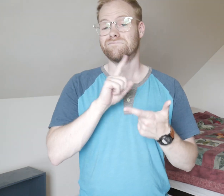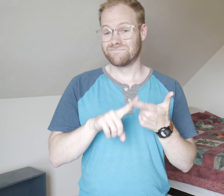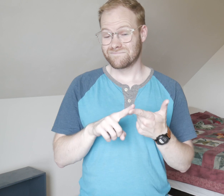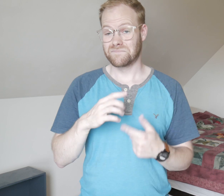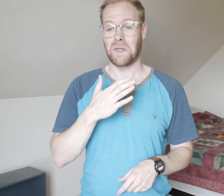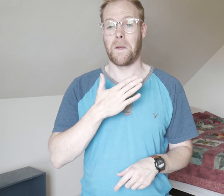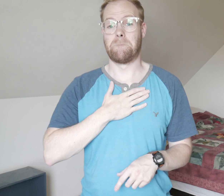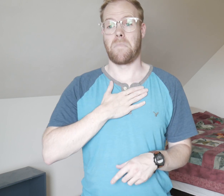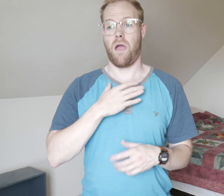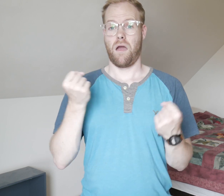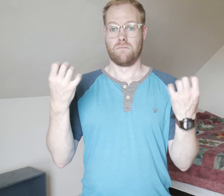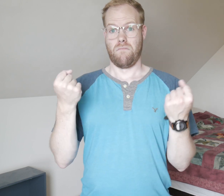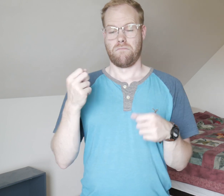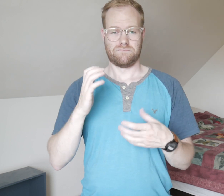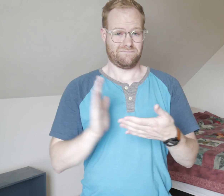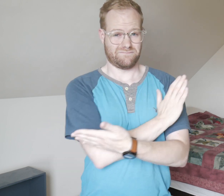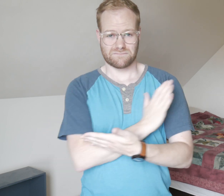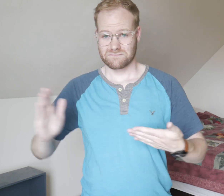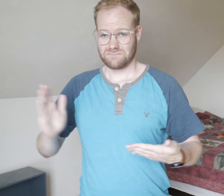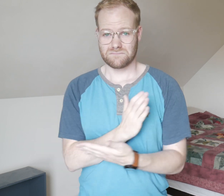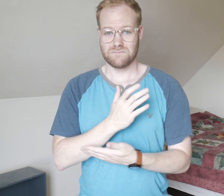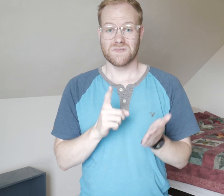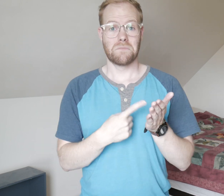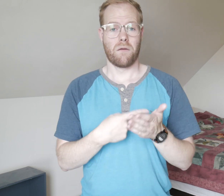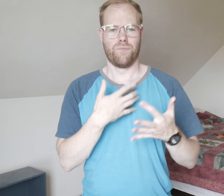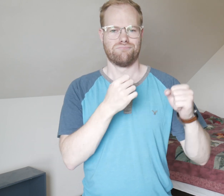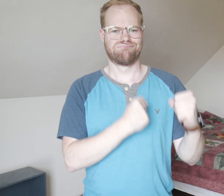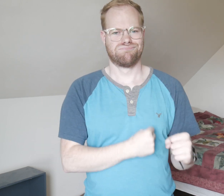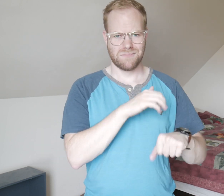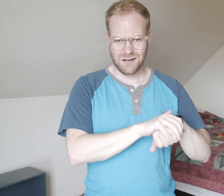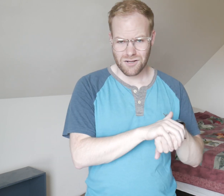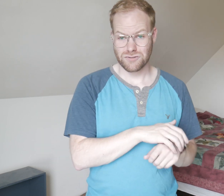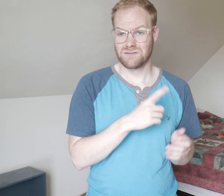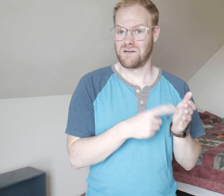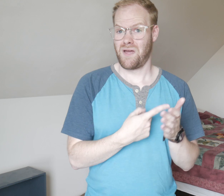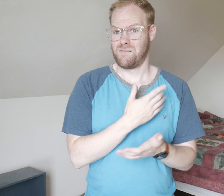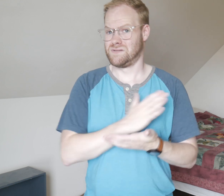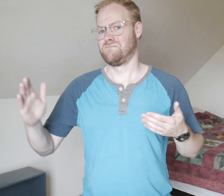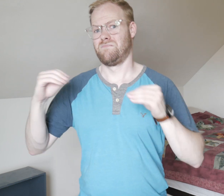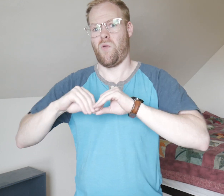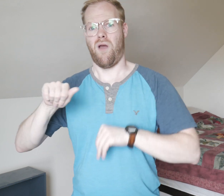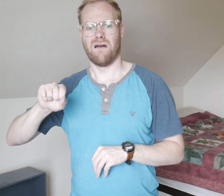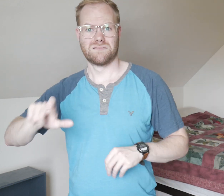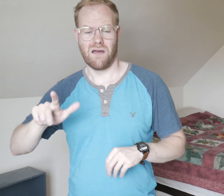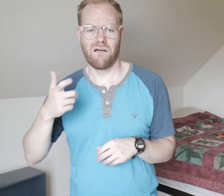Second, my signing has a range. Sometimes it’s very English, sometimes it’s more ASL.